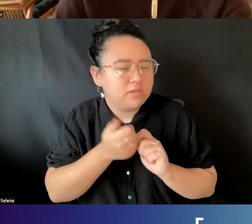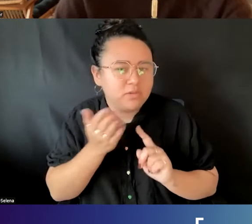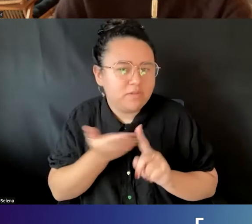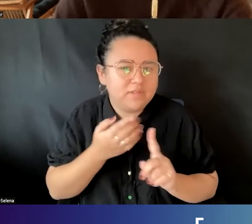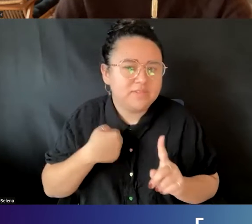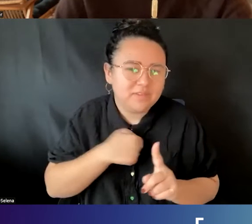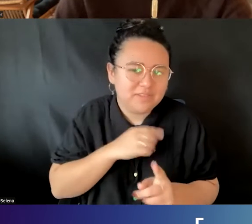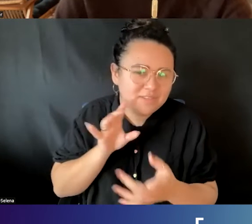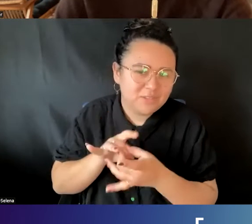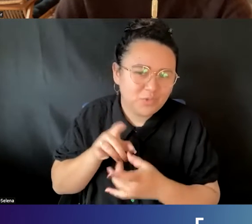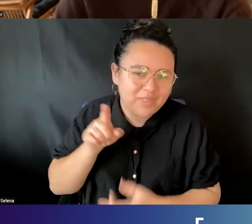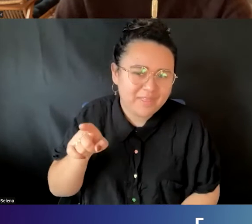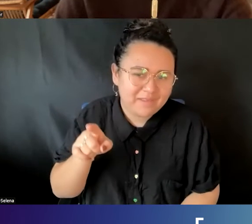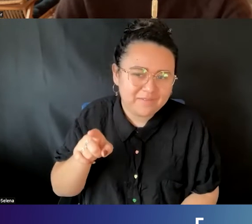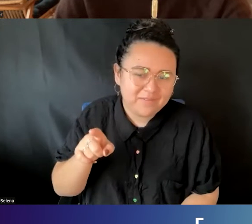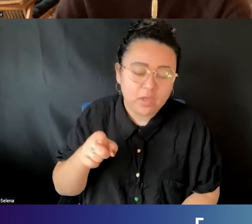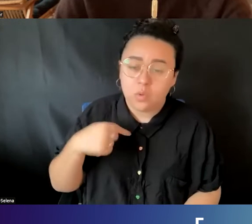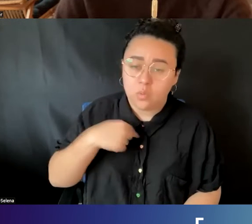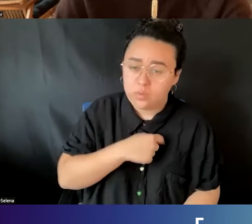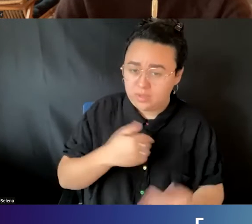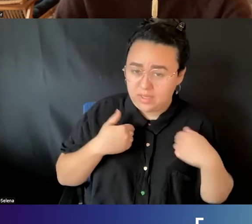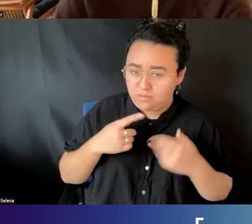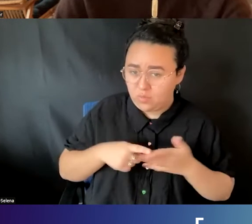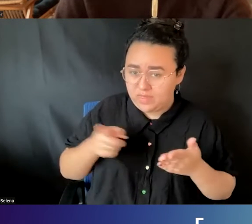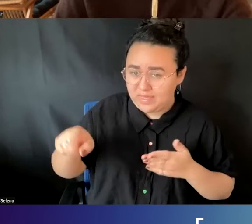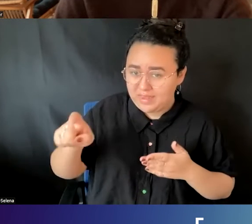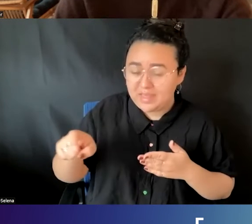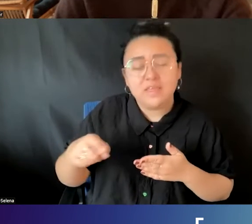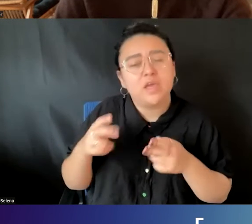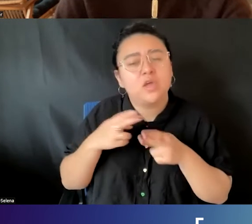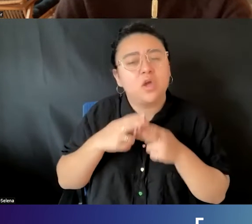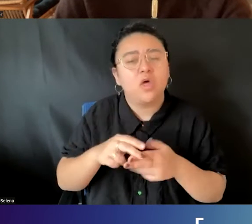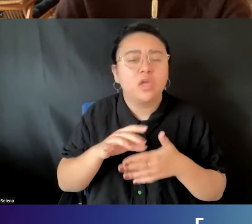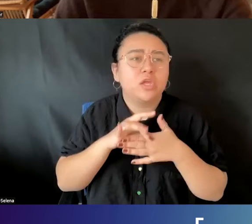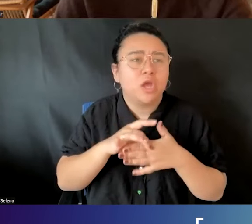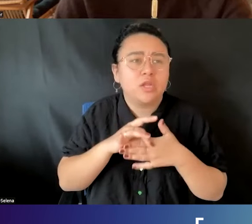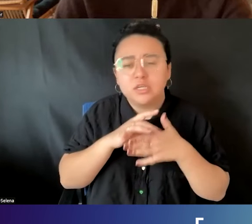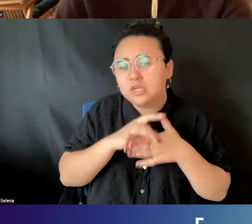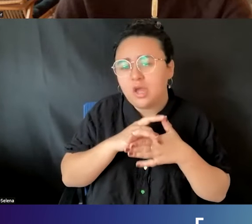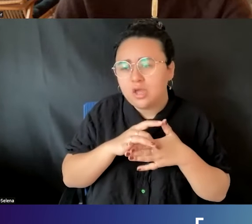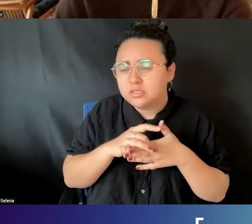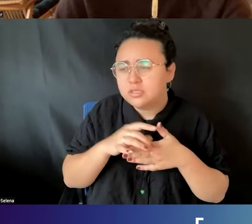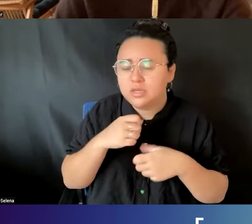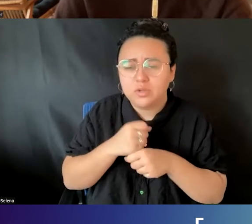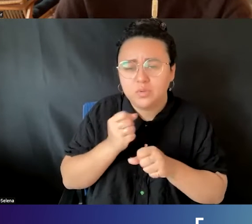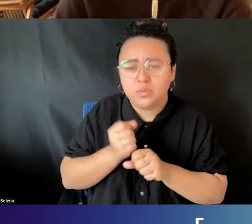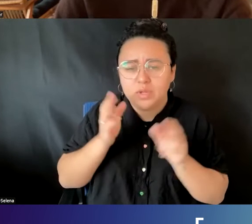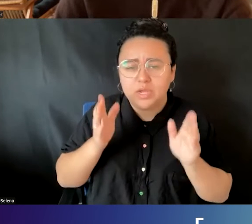we have what they need, which they just deem as content. We're just content creators filling up libraries and programing slates.